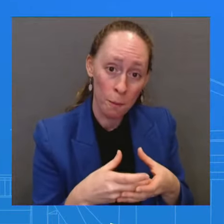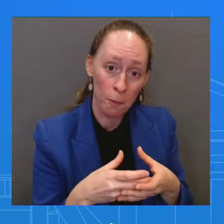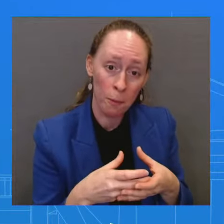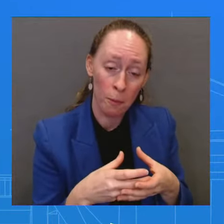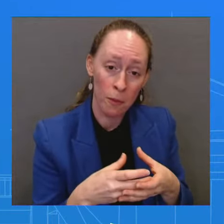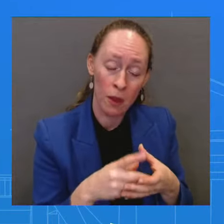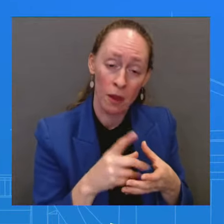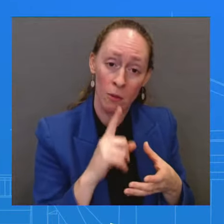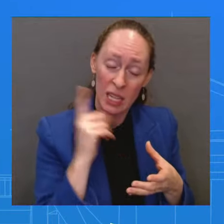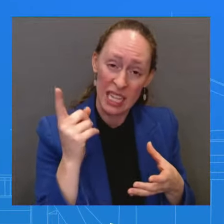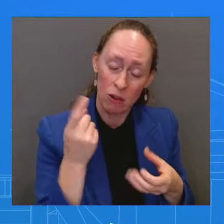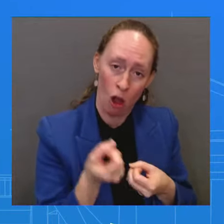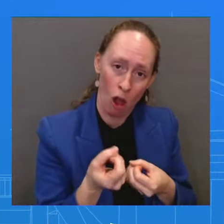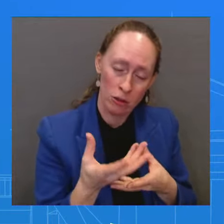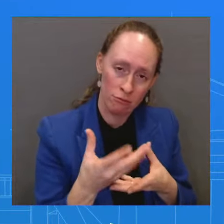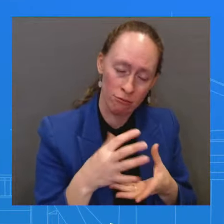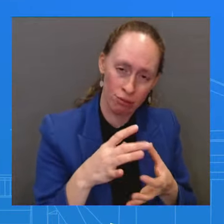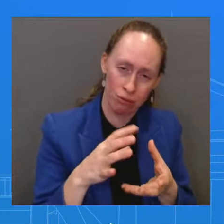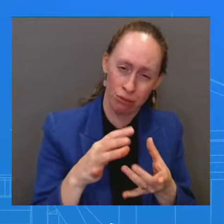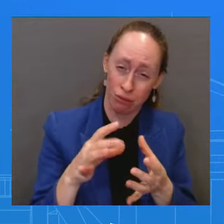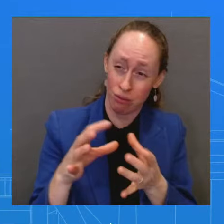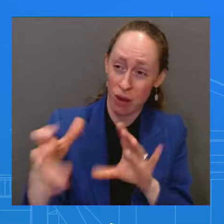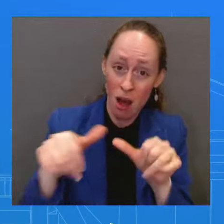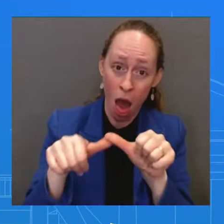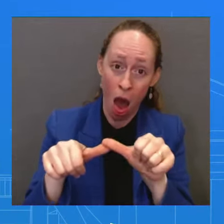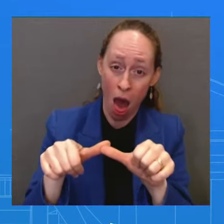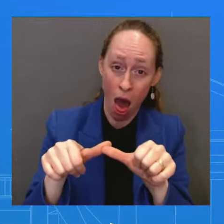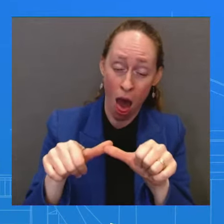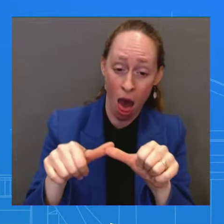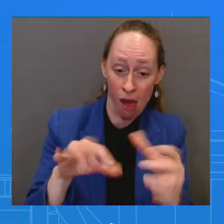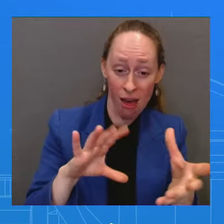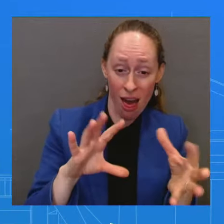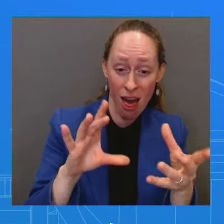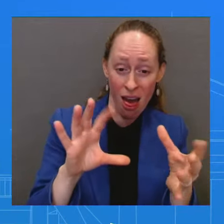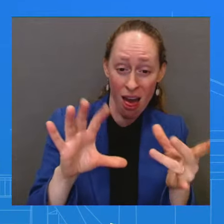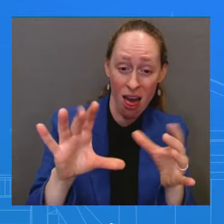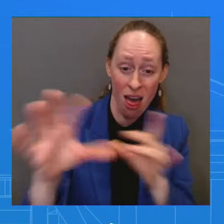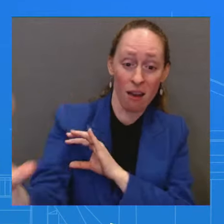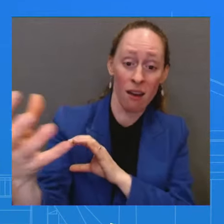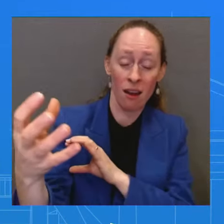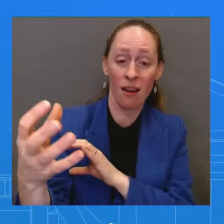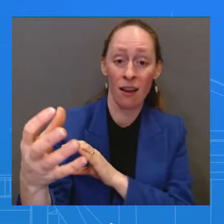That doesn't -- that doesn't look very promising. But let's not forget: These --